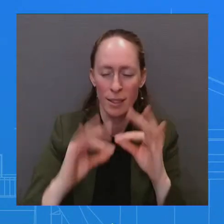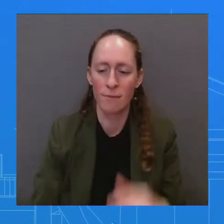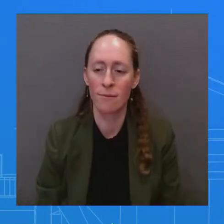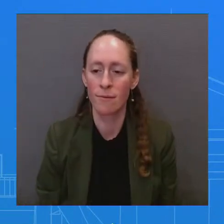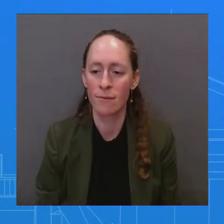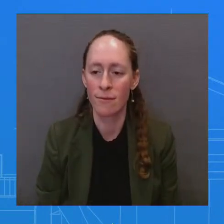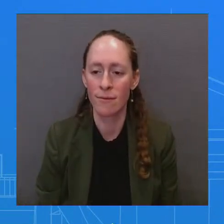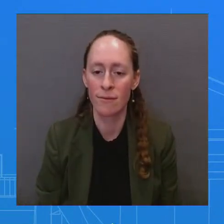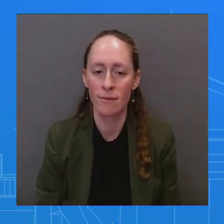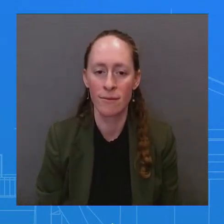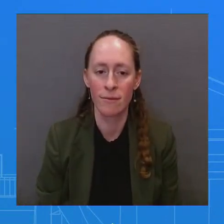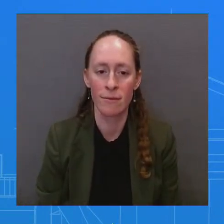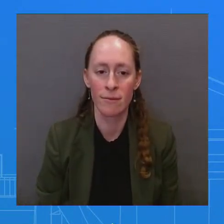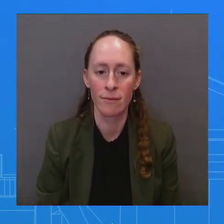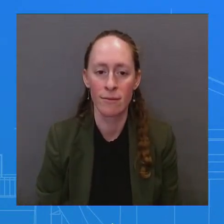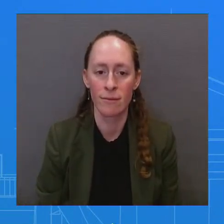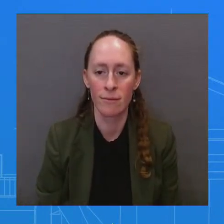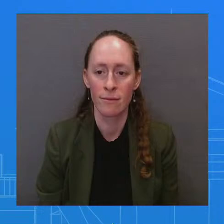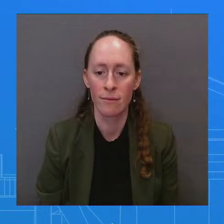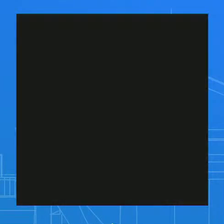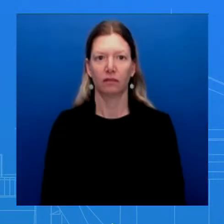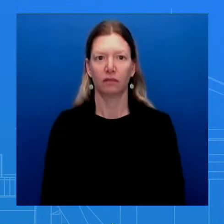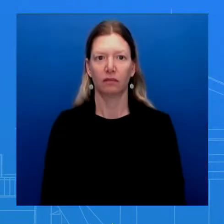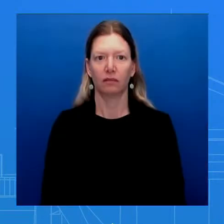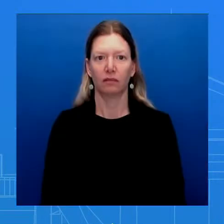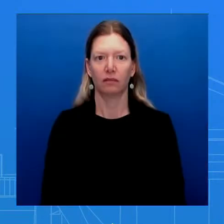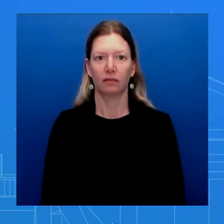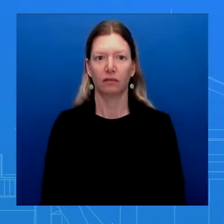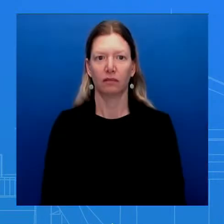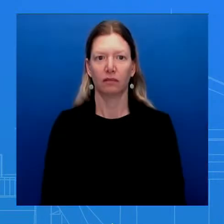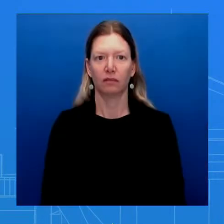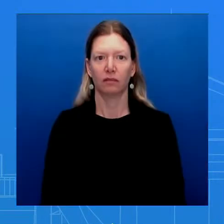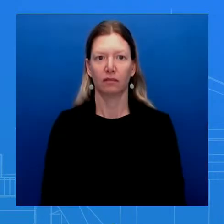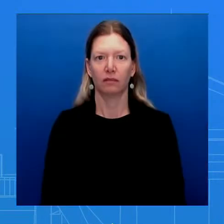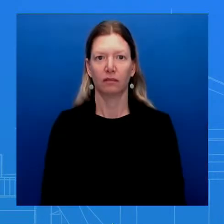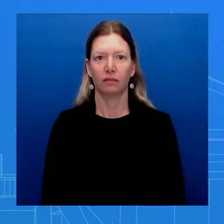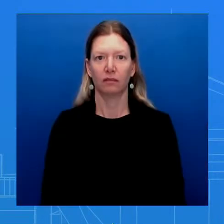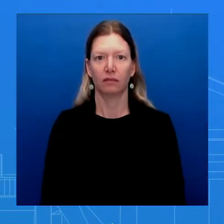CENTCOM is reporting that the Carrier Strike Group Eisenhower has entered the Arabian Gulf.